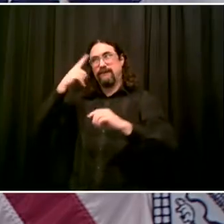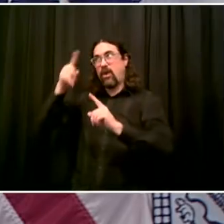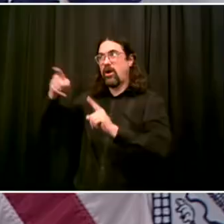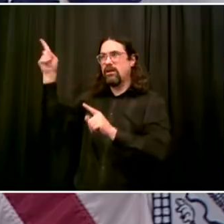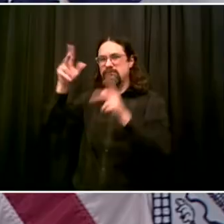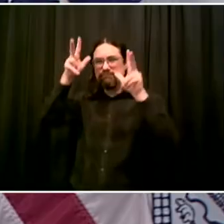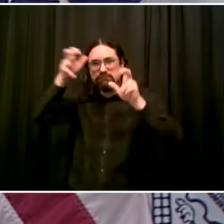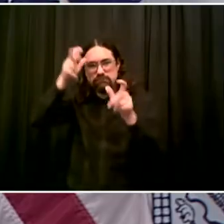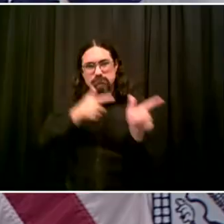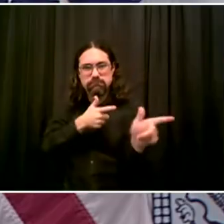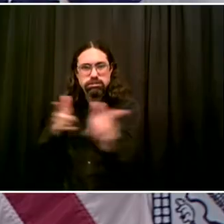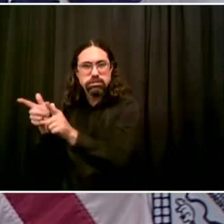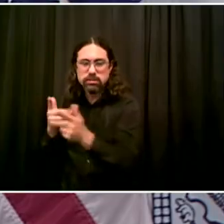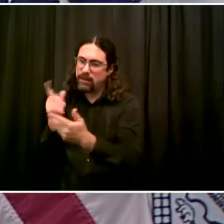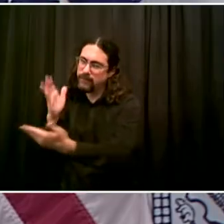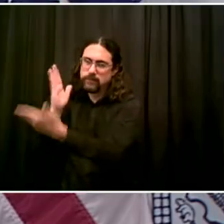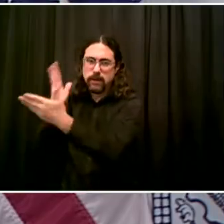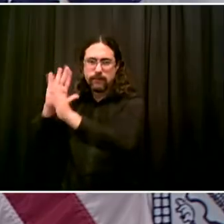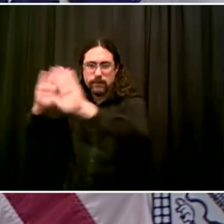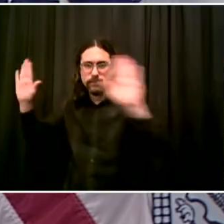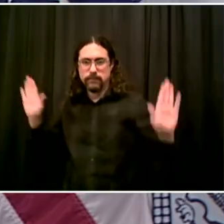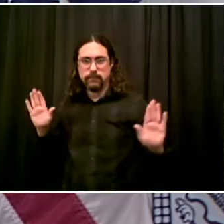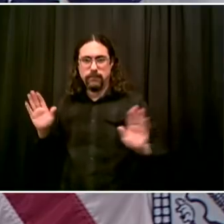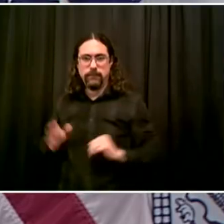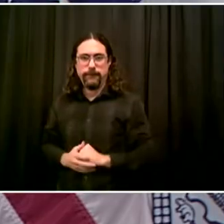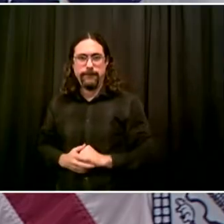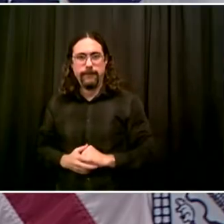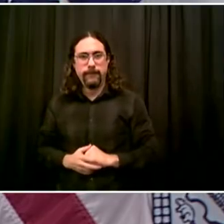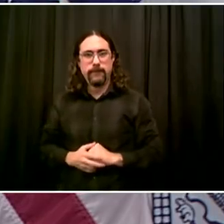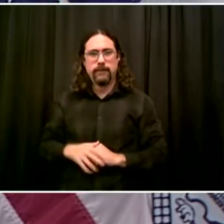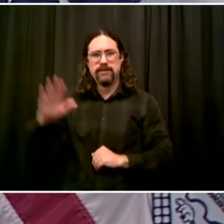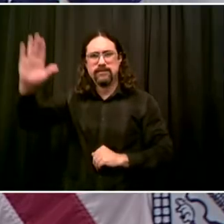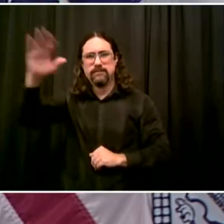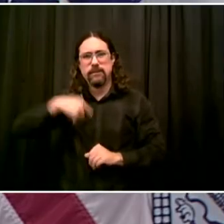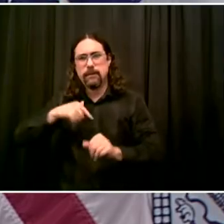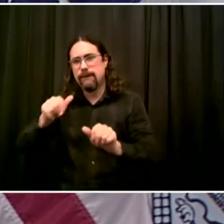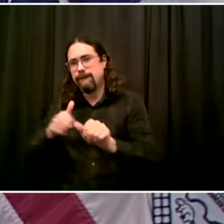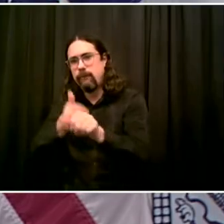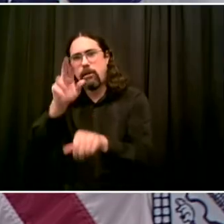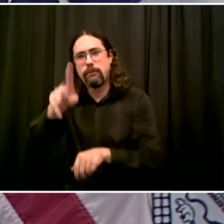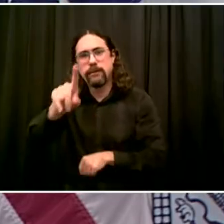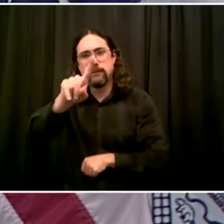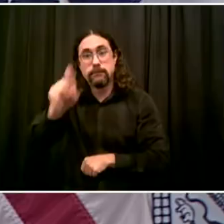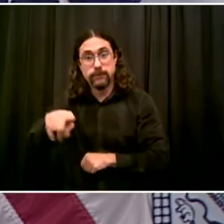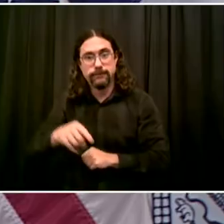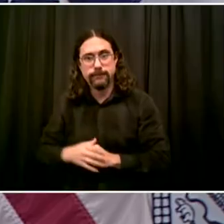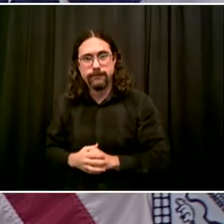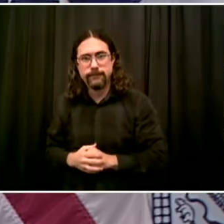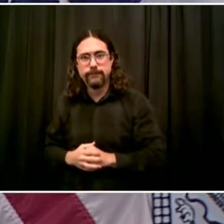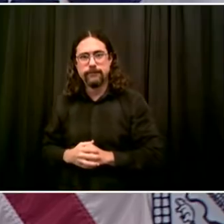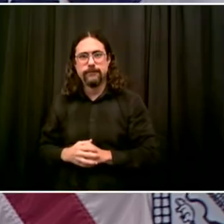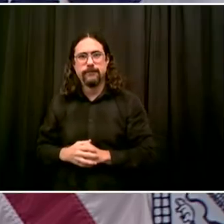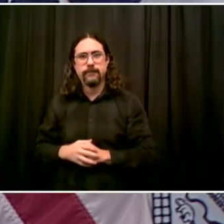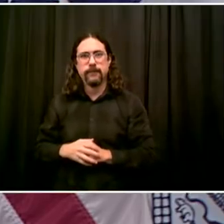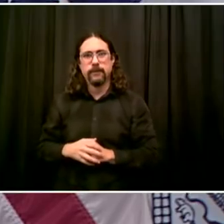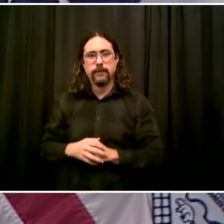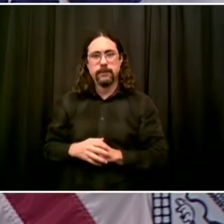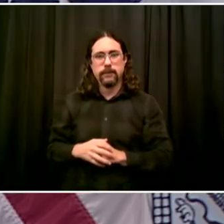VIDISONI OR ANY OF THE DIVISIONS HAVE ANY CUTS WHATSOEVER? THE FOCUS HERE IS ON WHAT